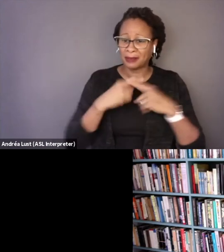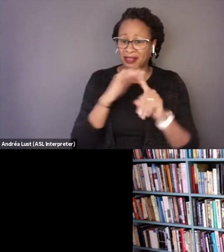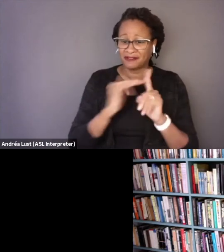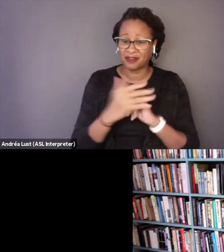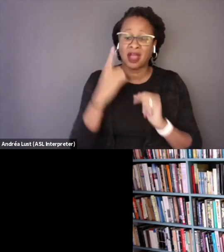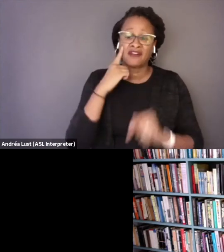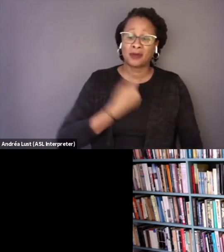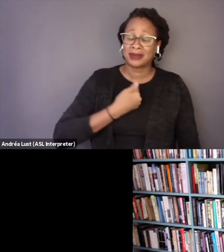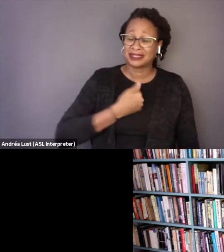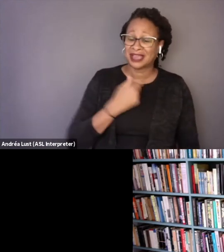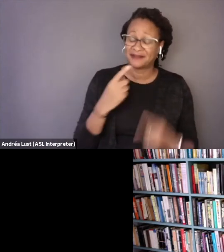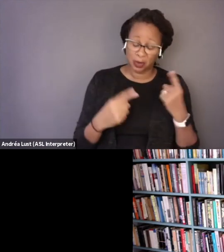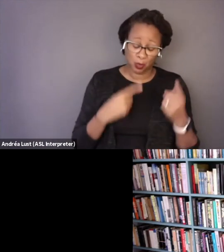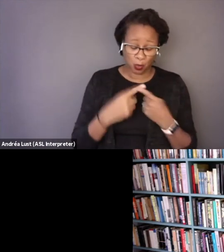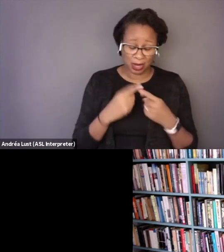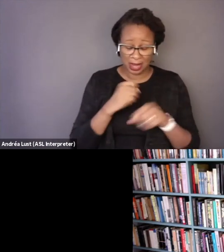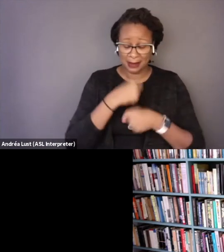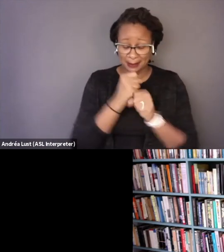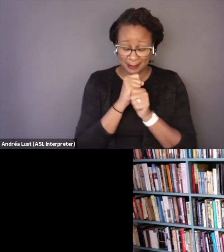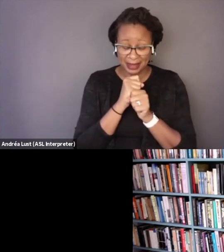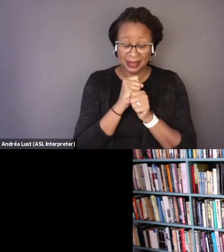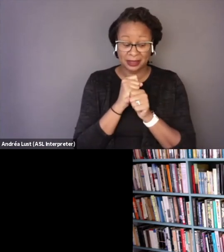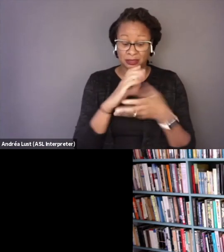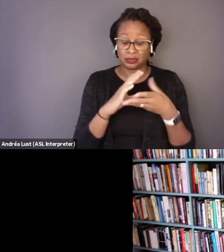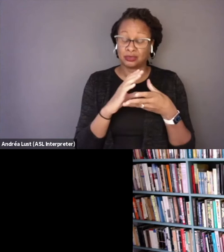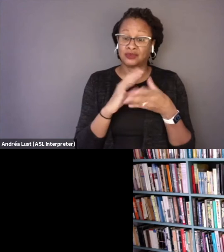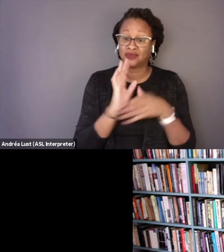about these extraordinary transformational figures, I want to humanize them.